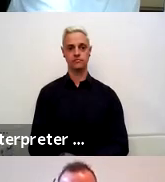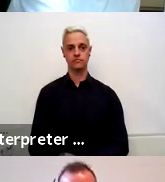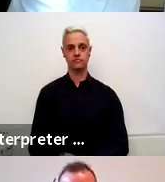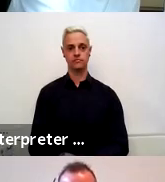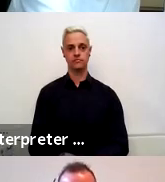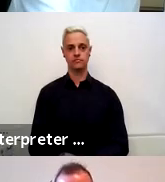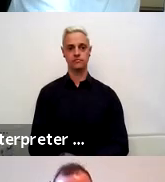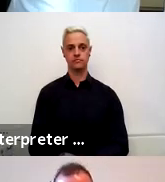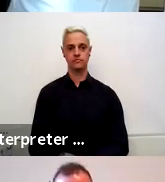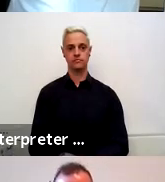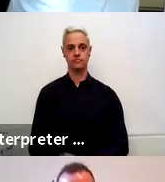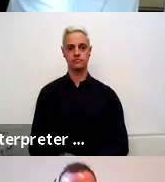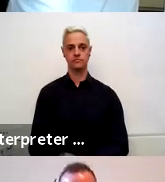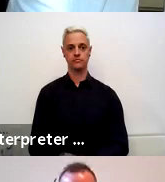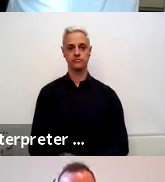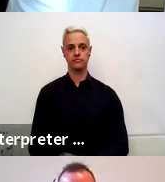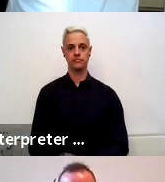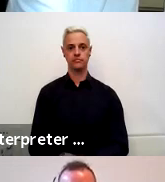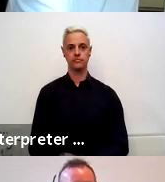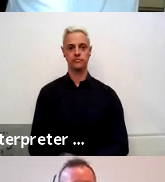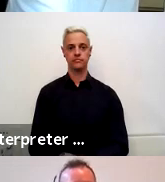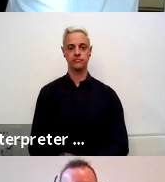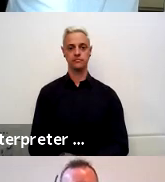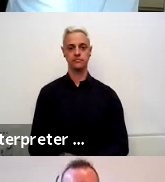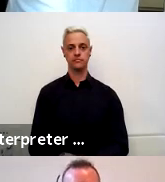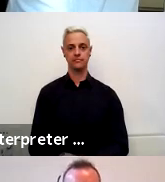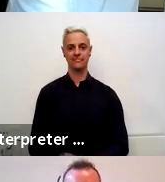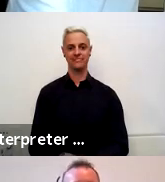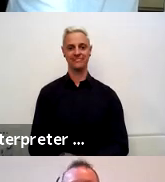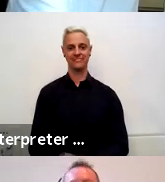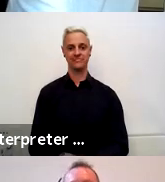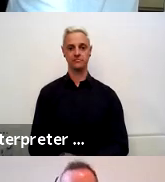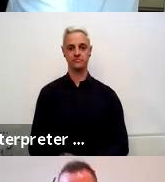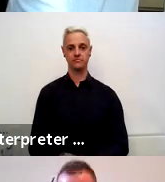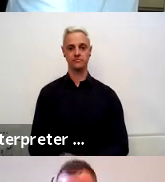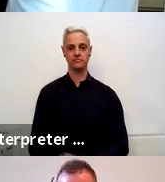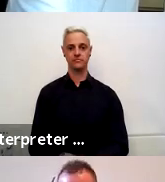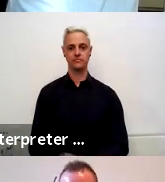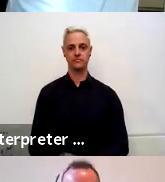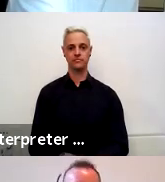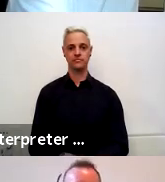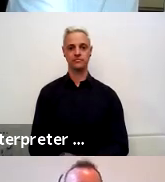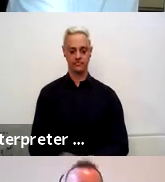and the self esteem as well. I know when David it's been a minute now.